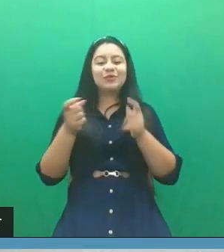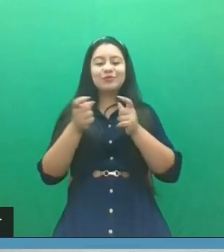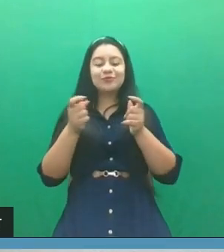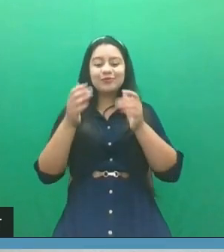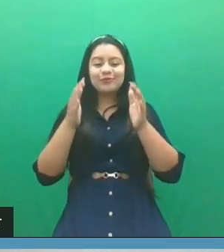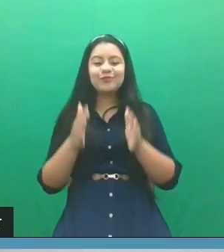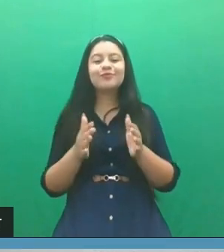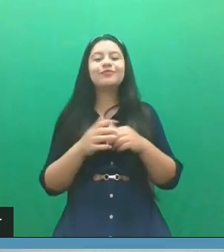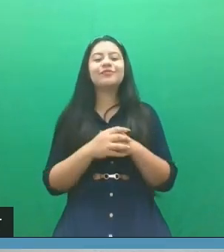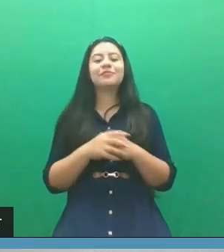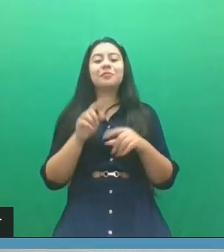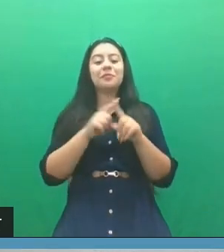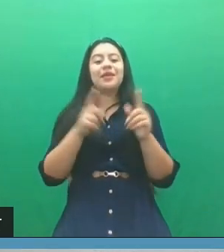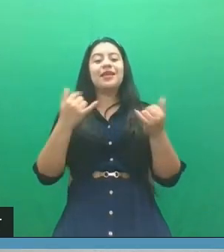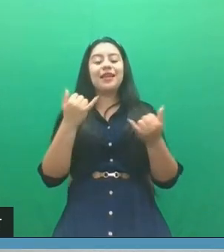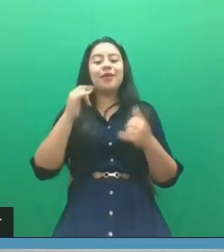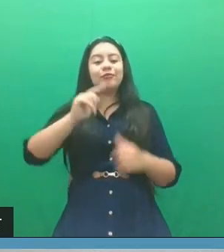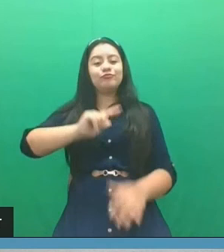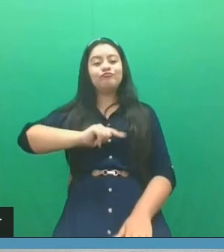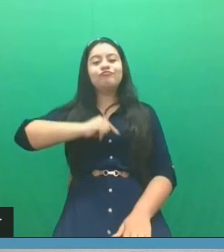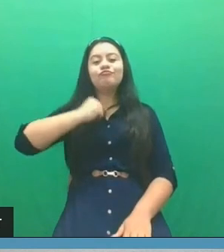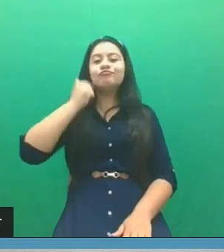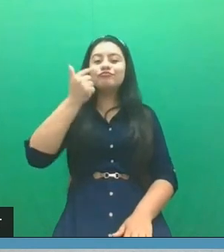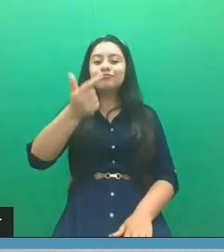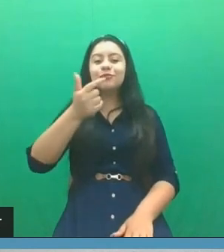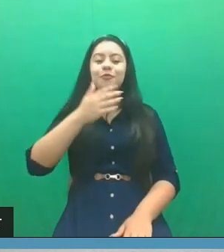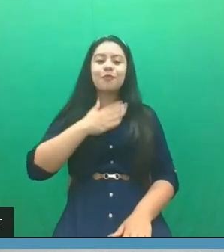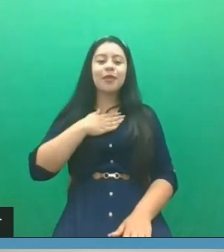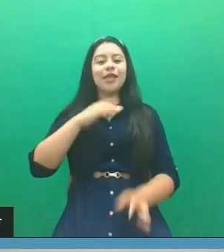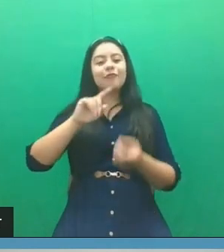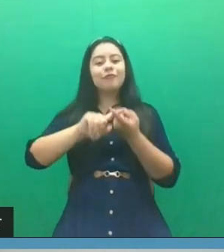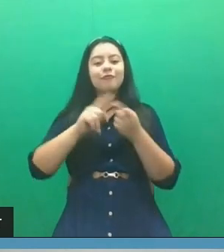but will be turning over the floor next month to my colleague and digital empowerment